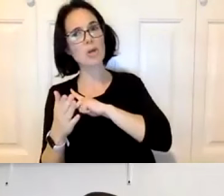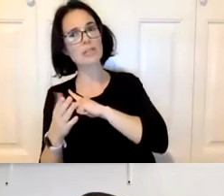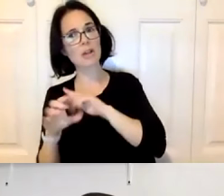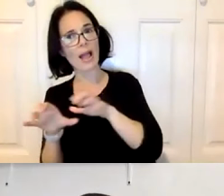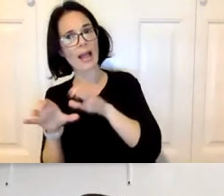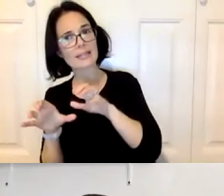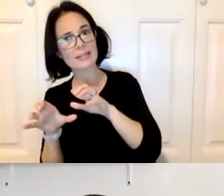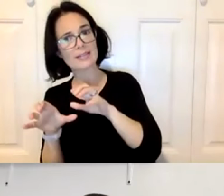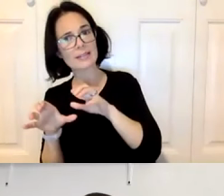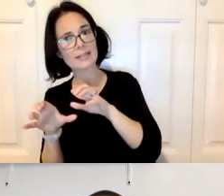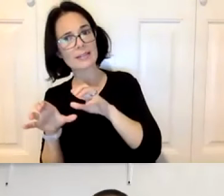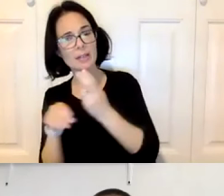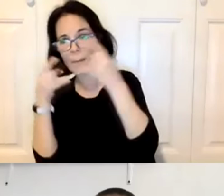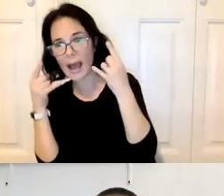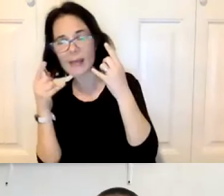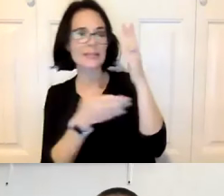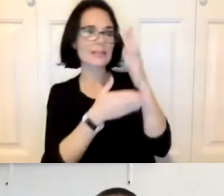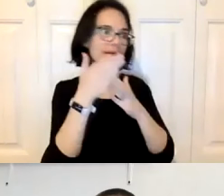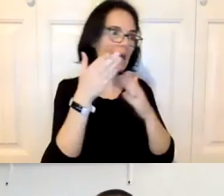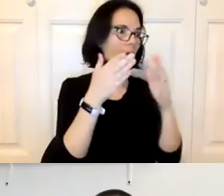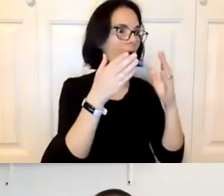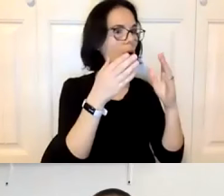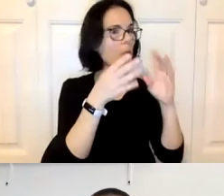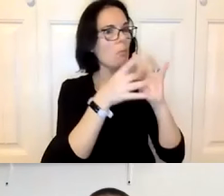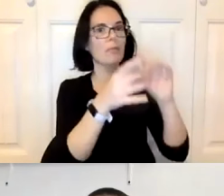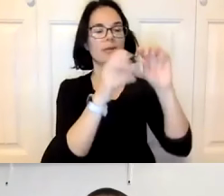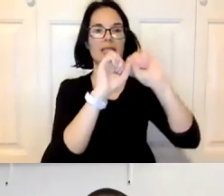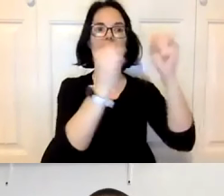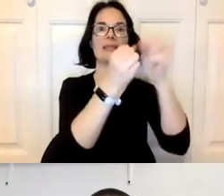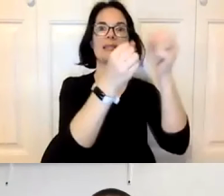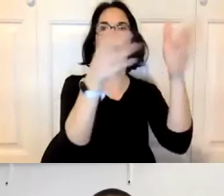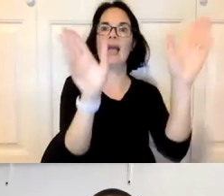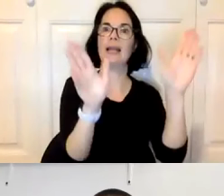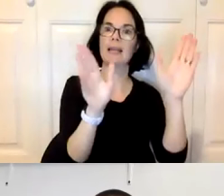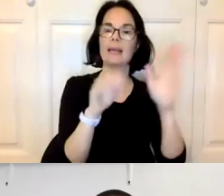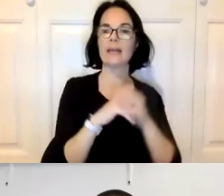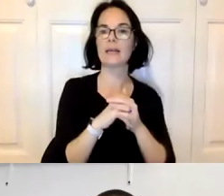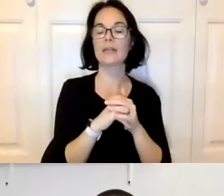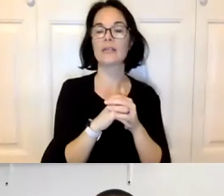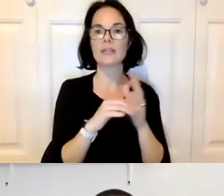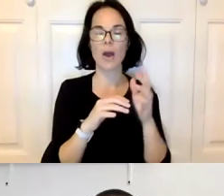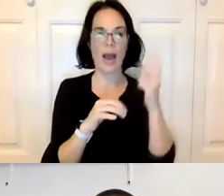sorry we are running out of time but I also wanted to talk about mental health. One moment.